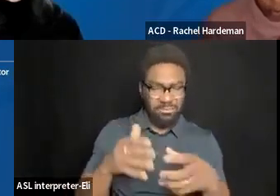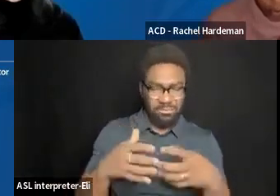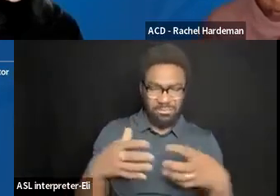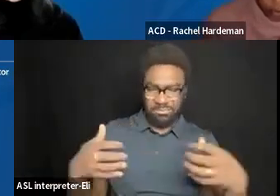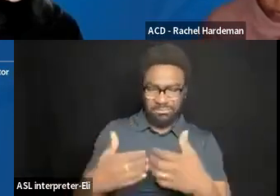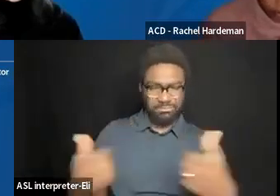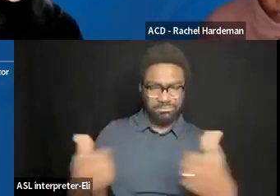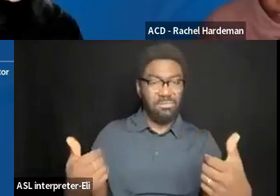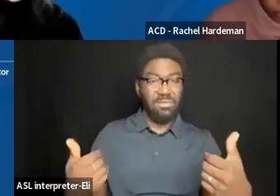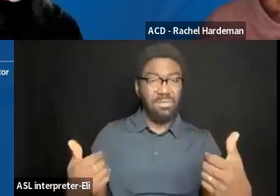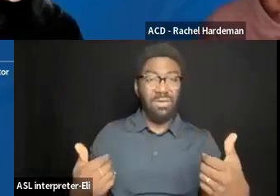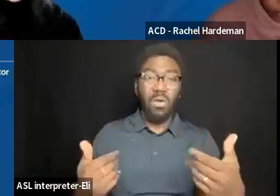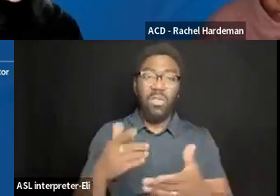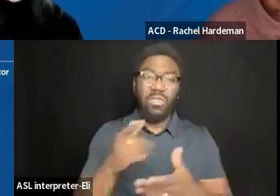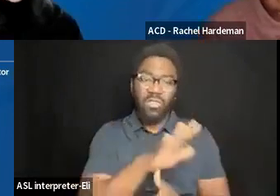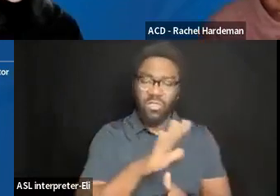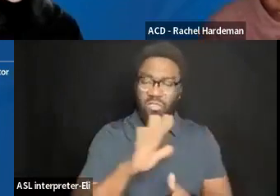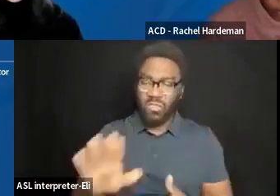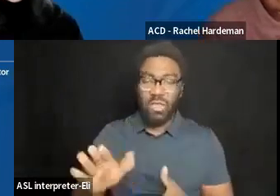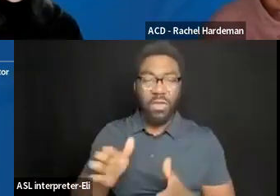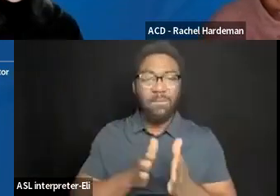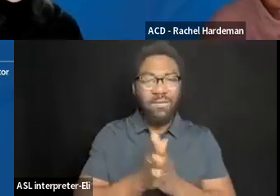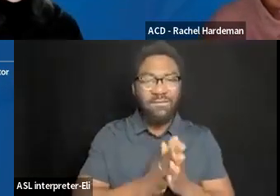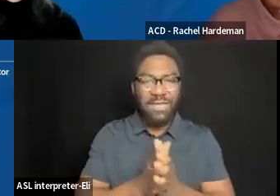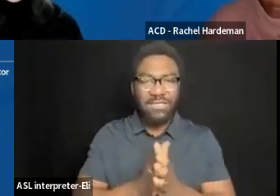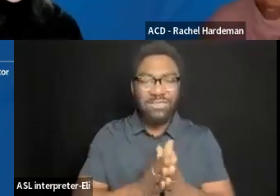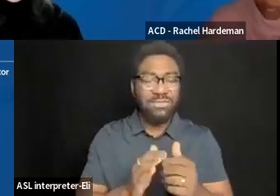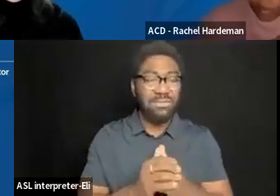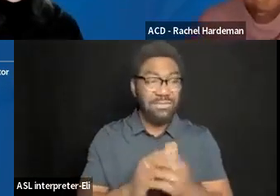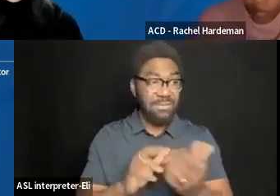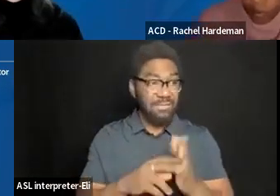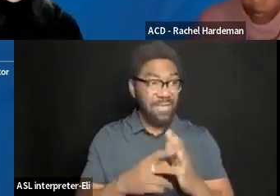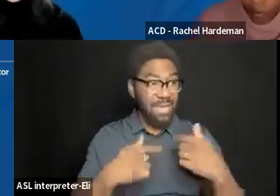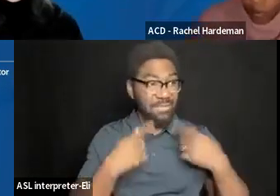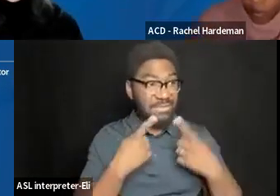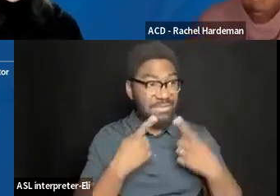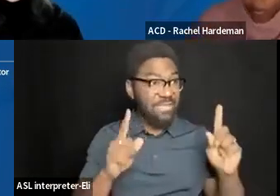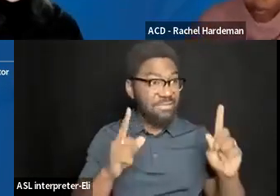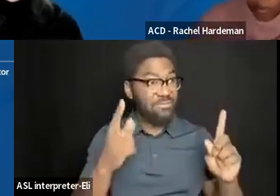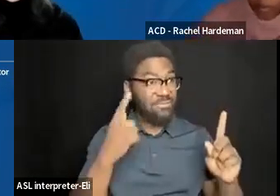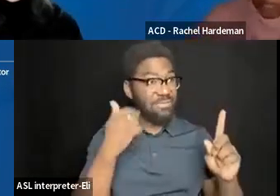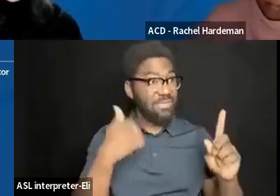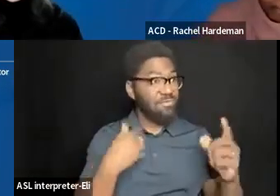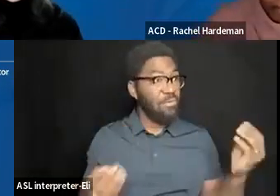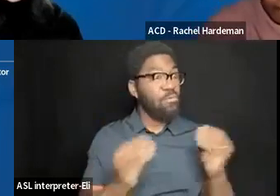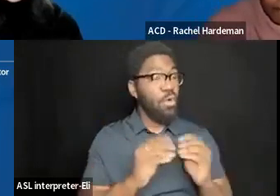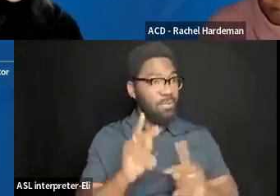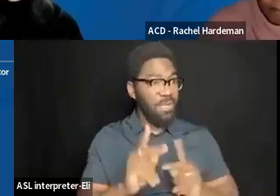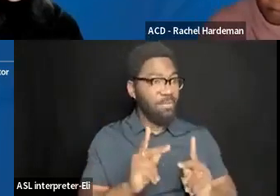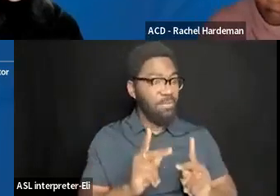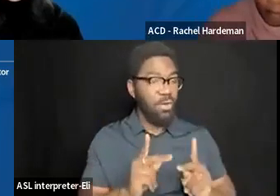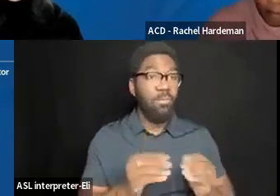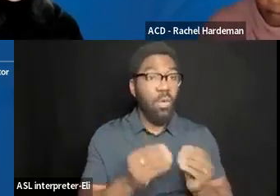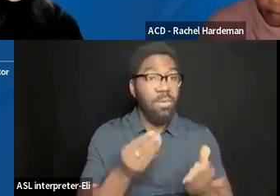Am I successful only because I have more people in a bigger budget? Then I'm going to fight for that, and I won't care